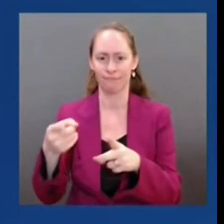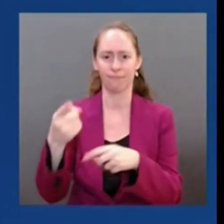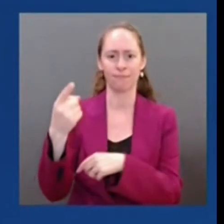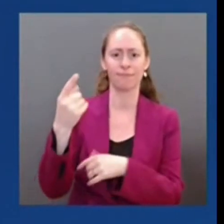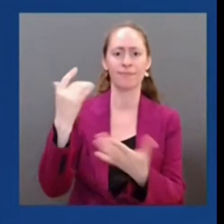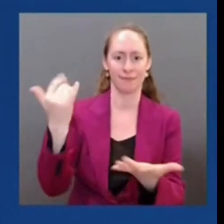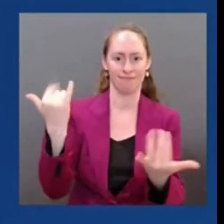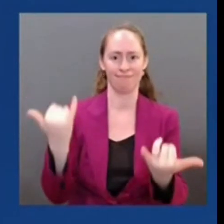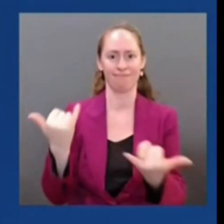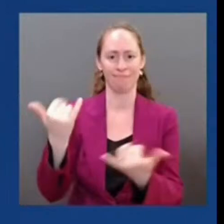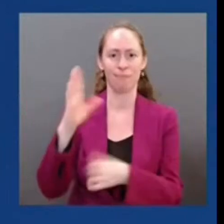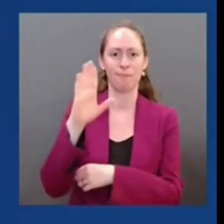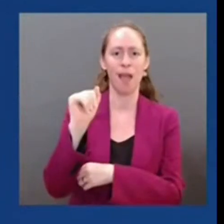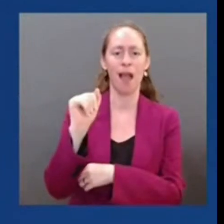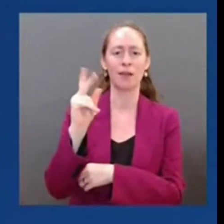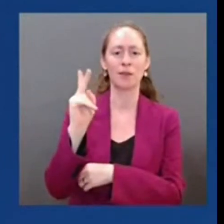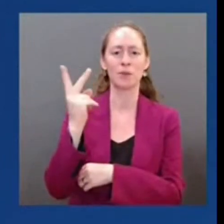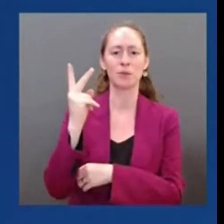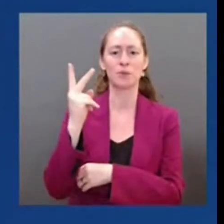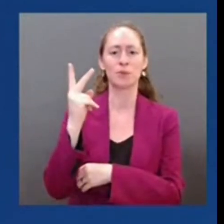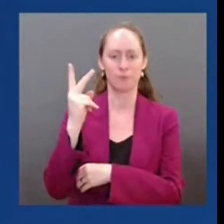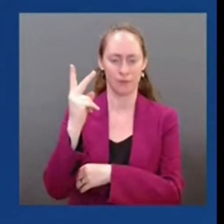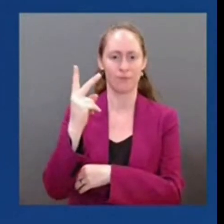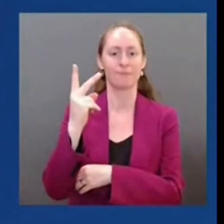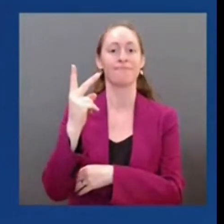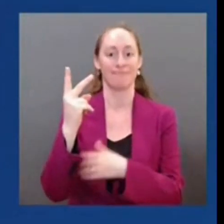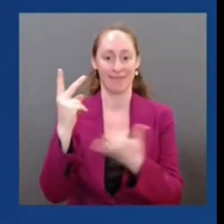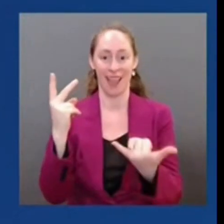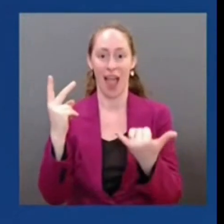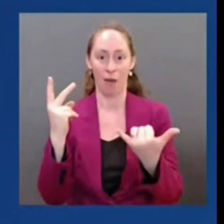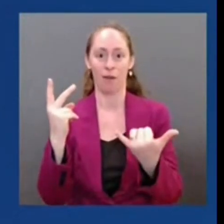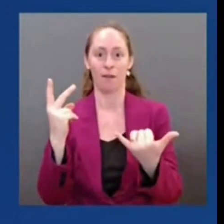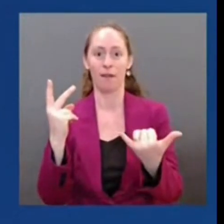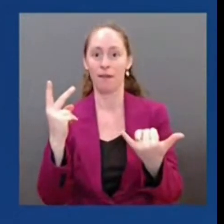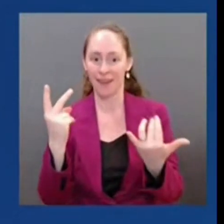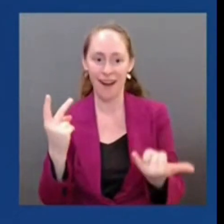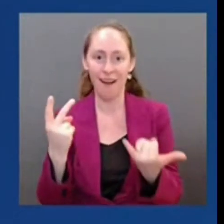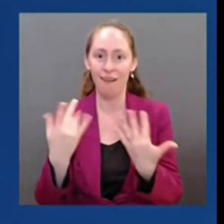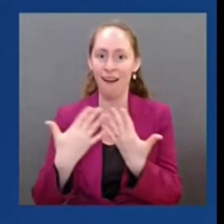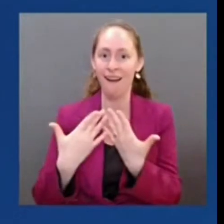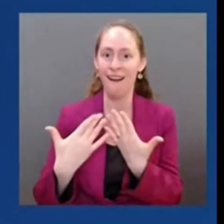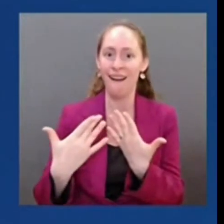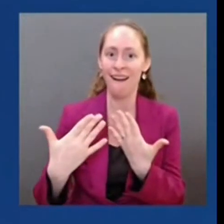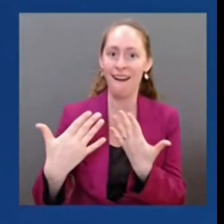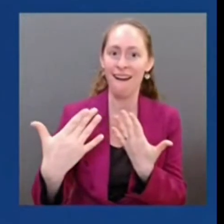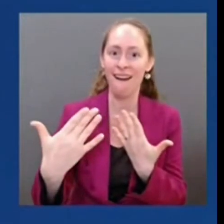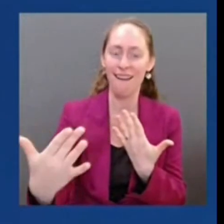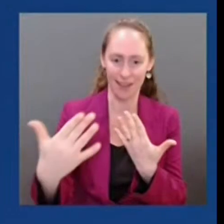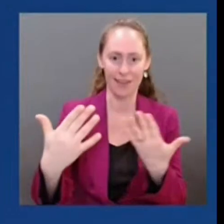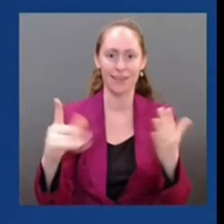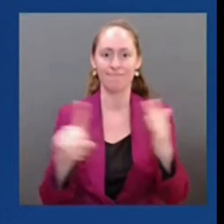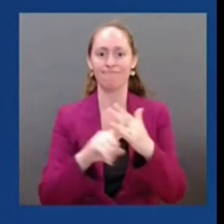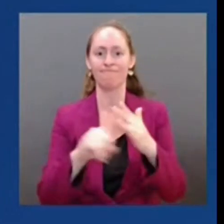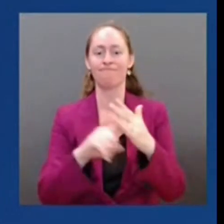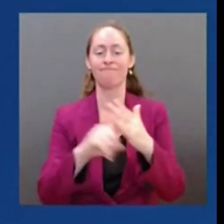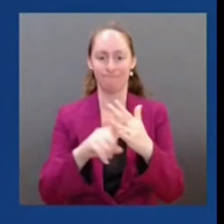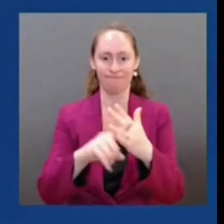WITH, THE WAVE OF INFECTIONS IN